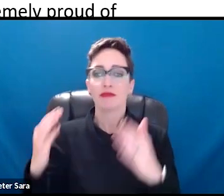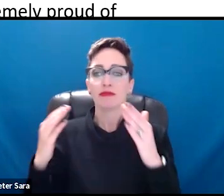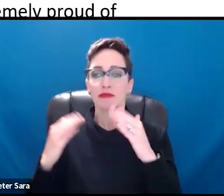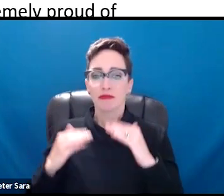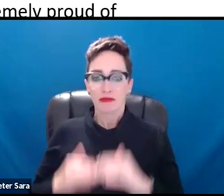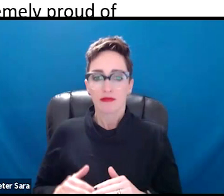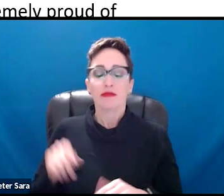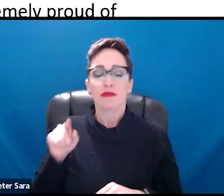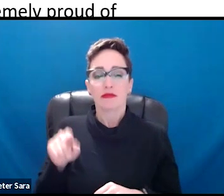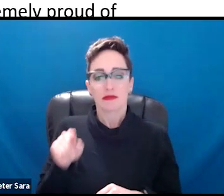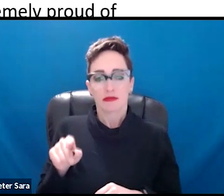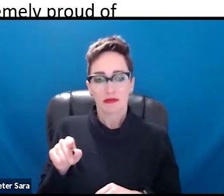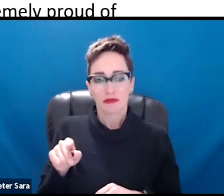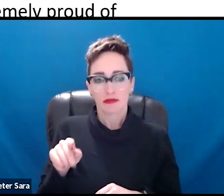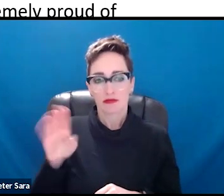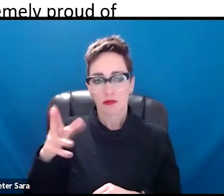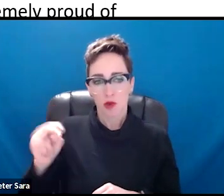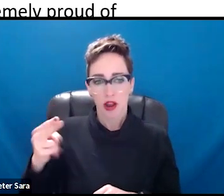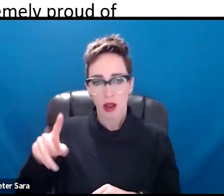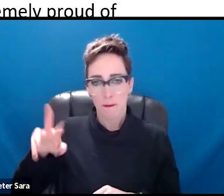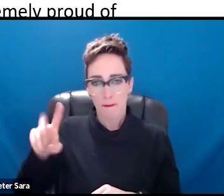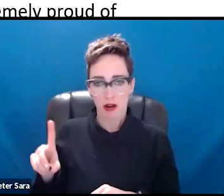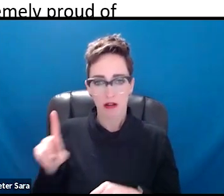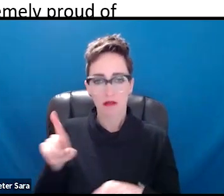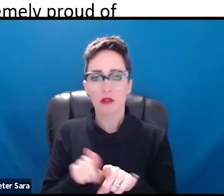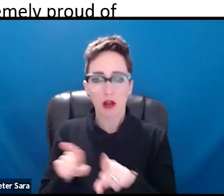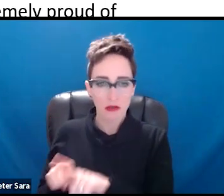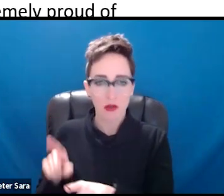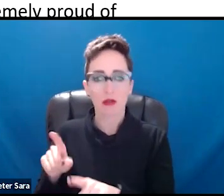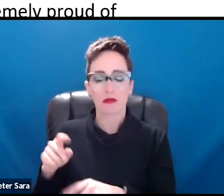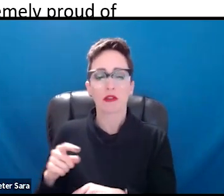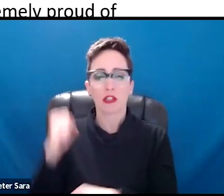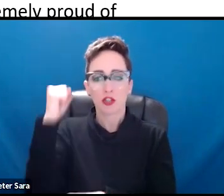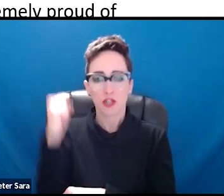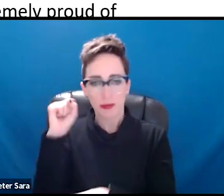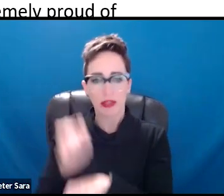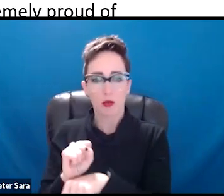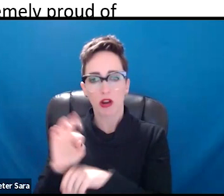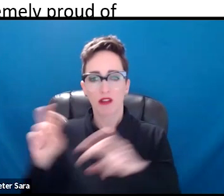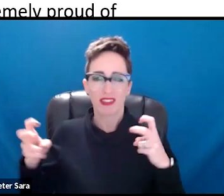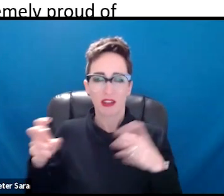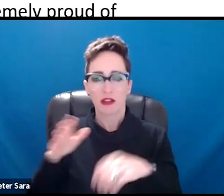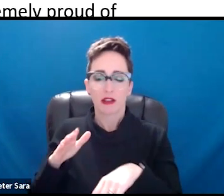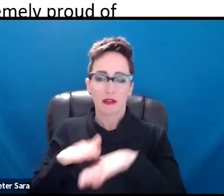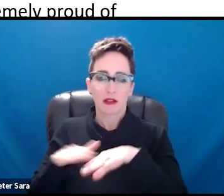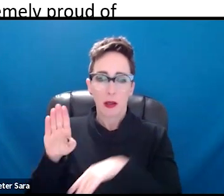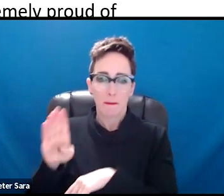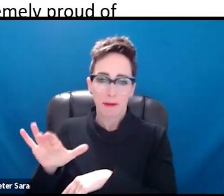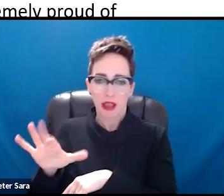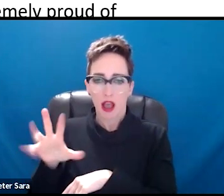Hepburn has championed the work of Beyond Beds in both papers and through the Transformation Transfer Initiatives, the TTI